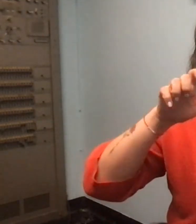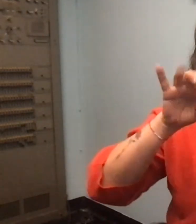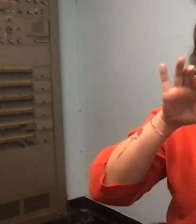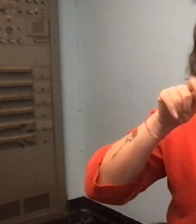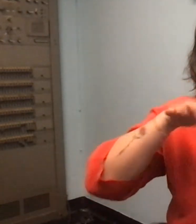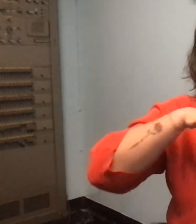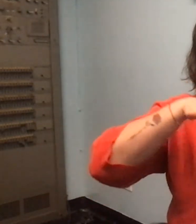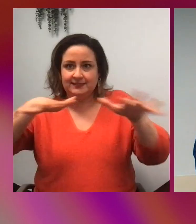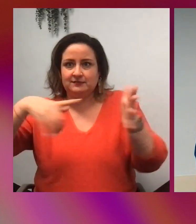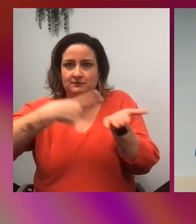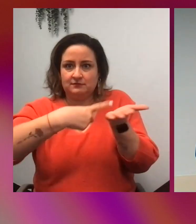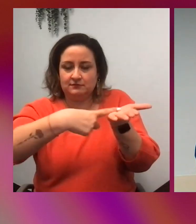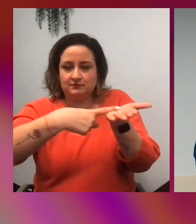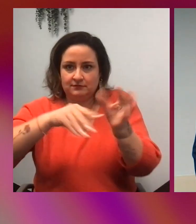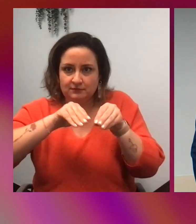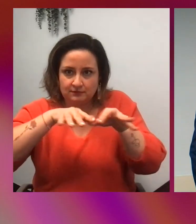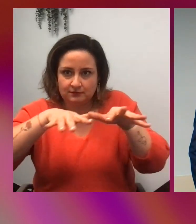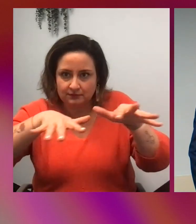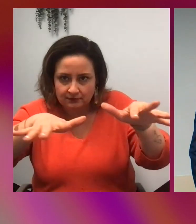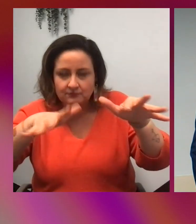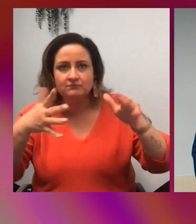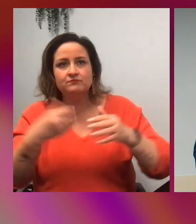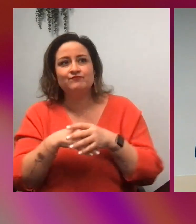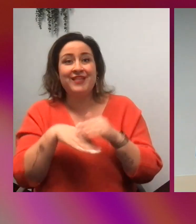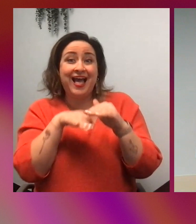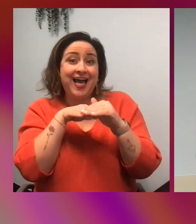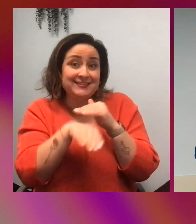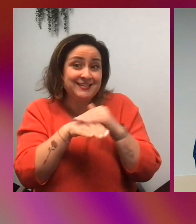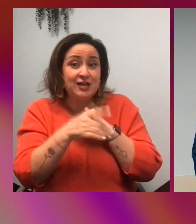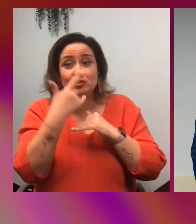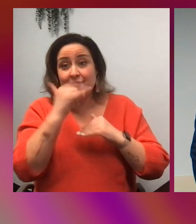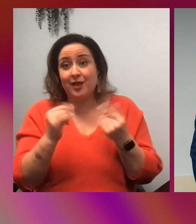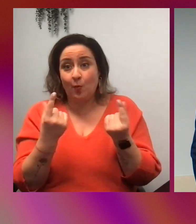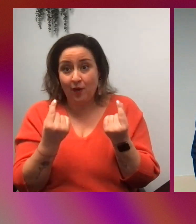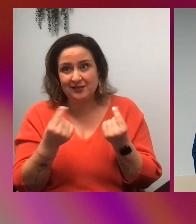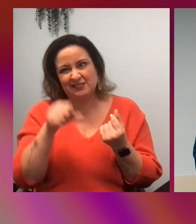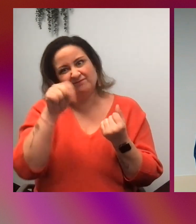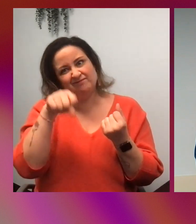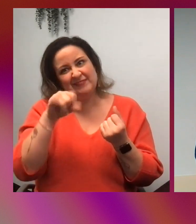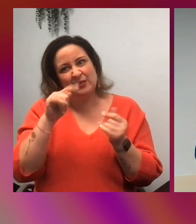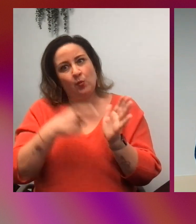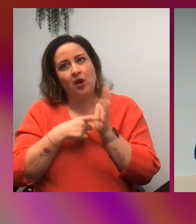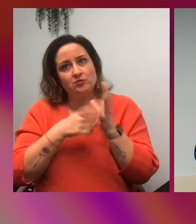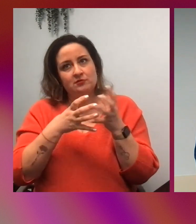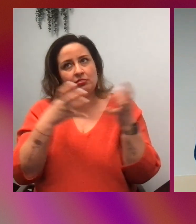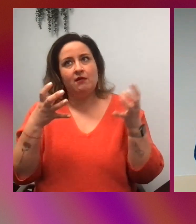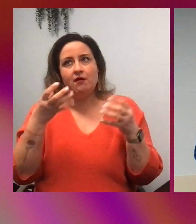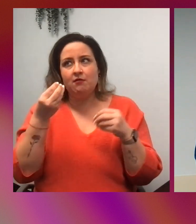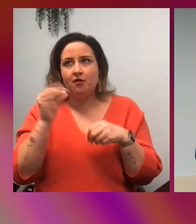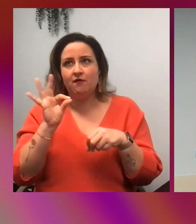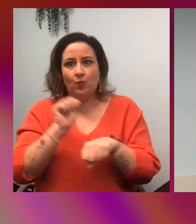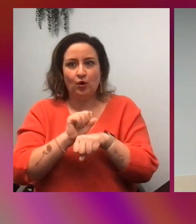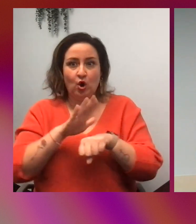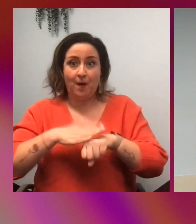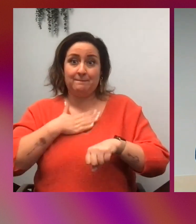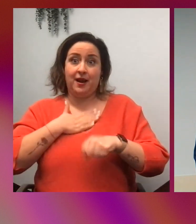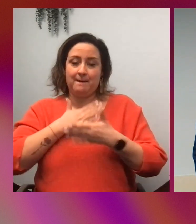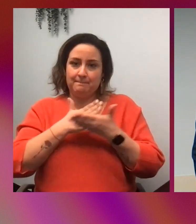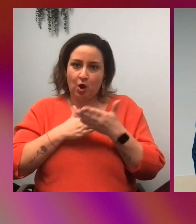and I can see the impact that it has on our community by that ripple effect and the discussions that it elicits.